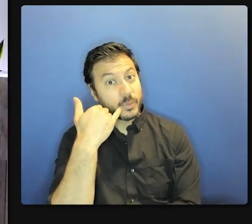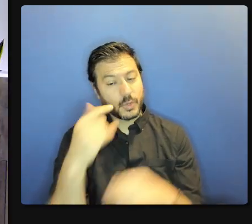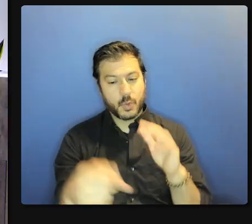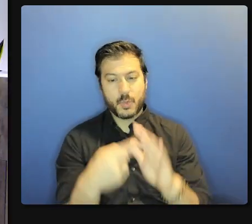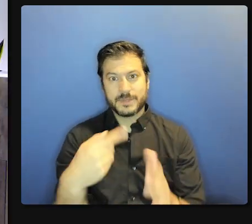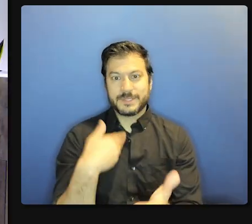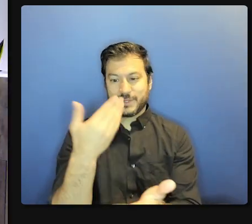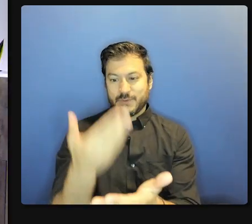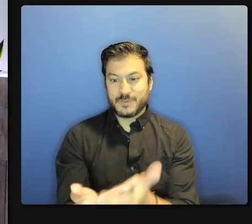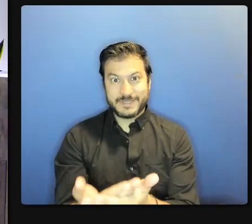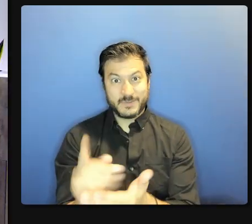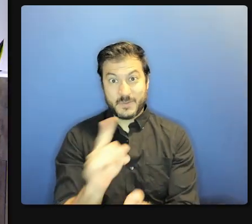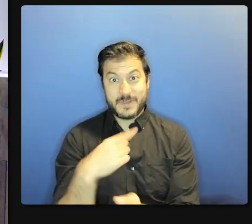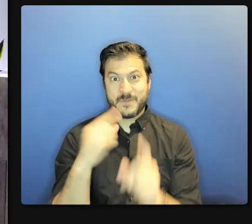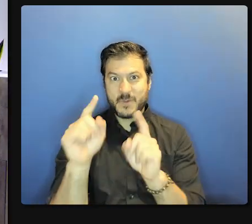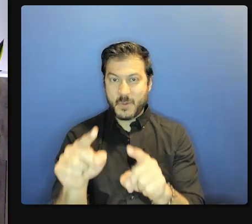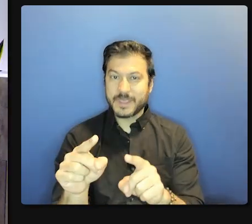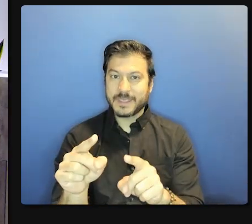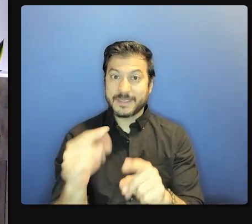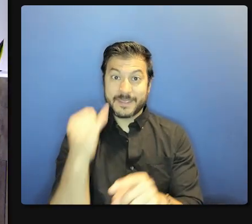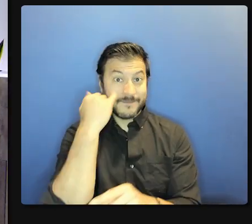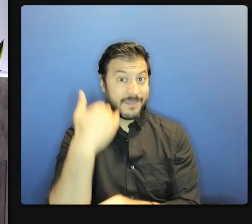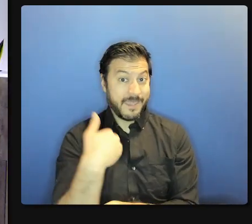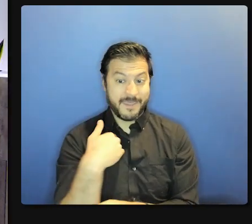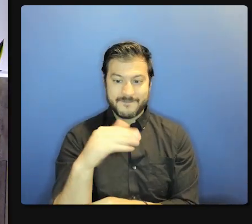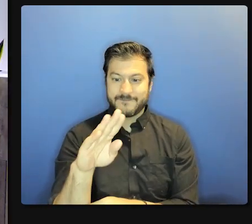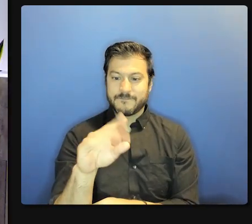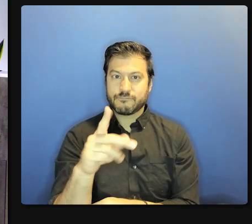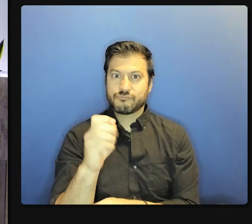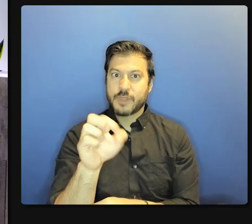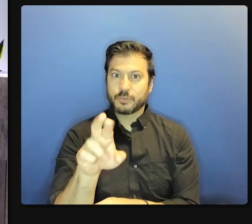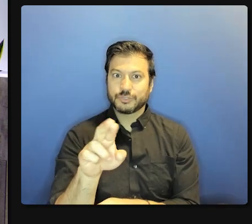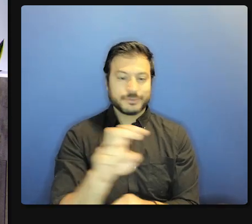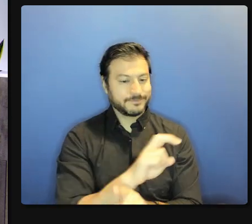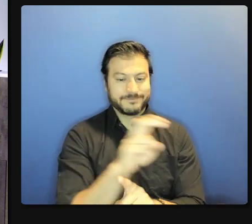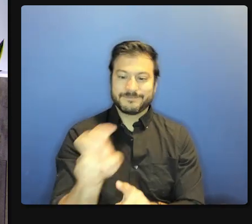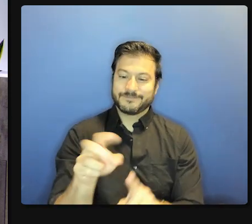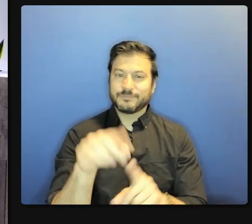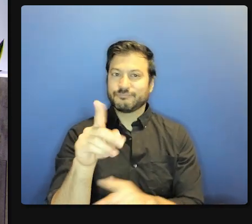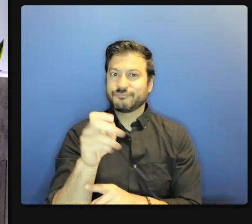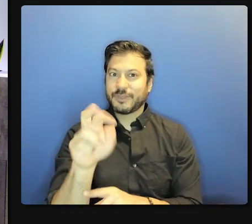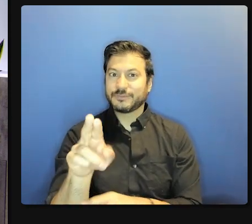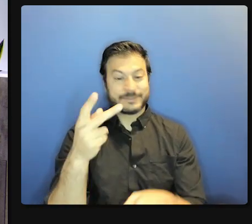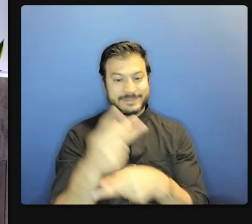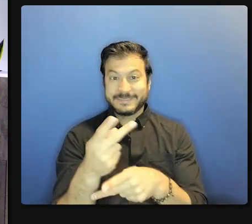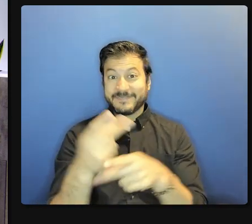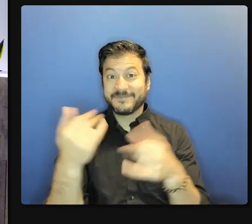Once I get there, if I have a web browser I just hop on it and keep playing.